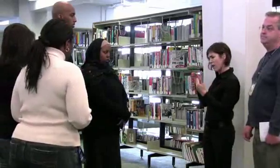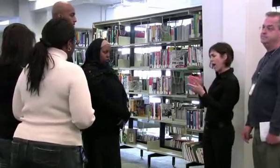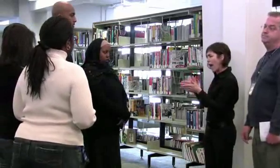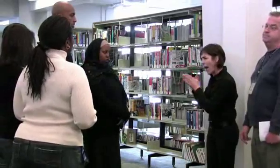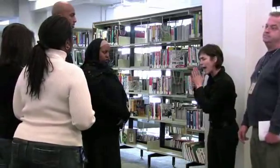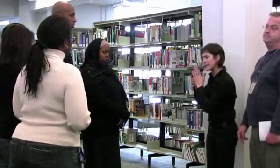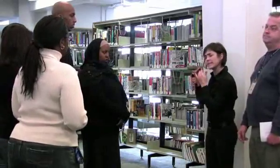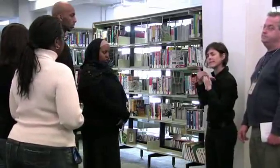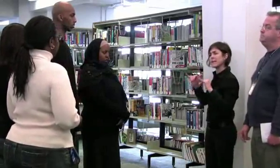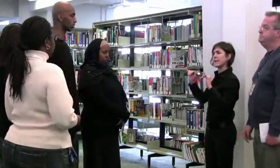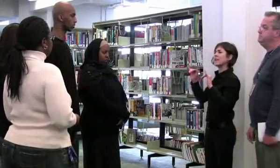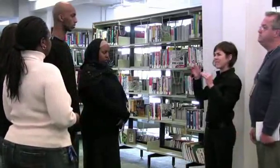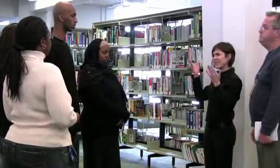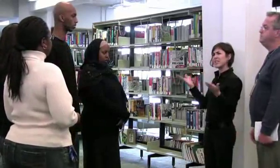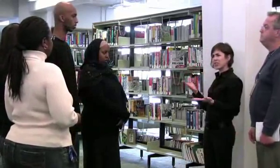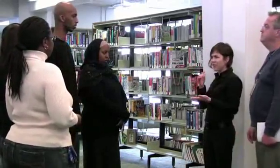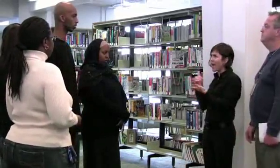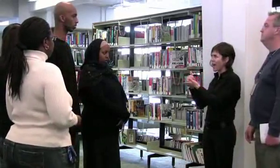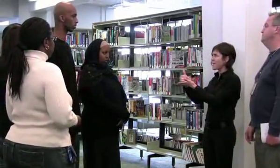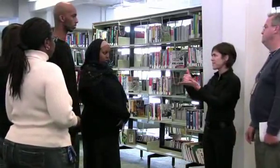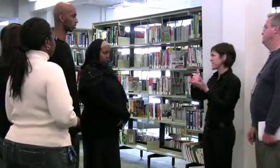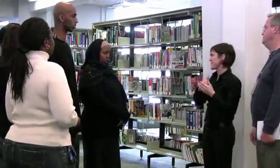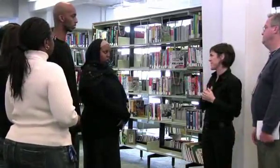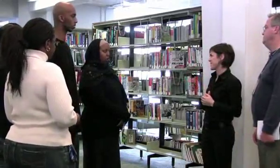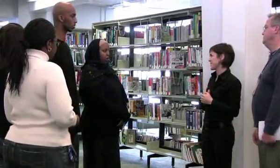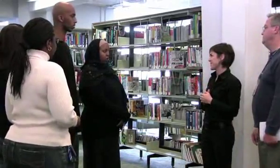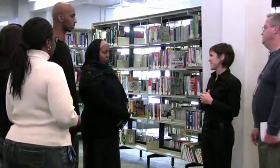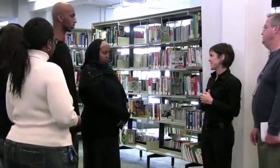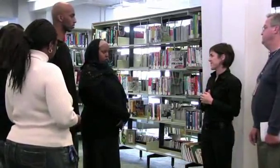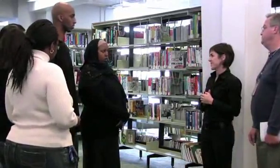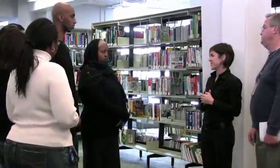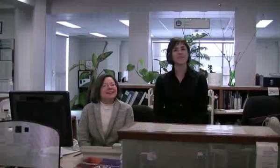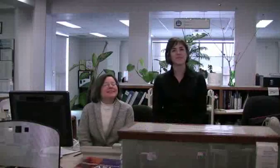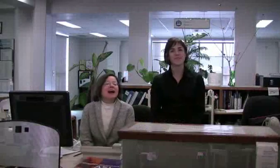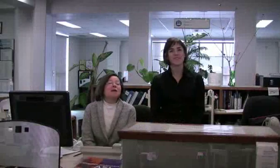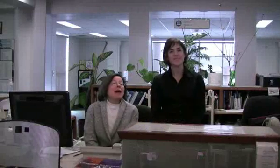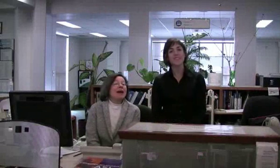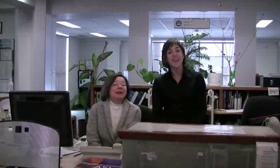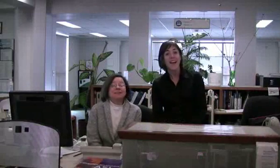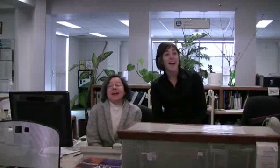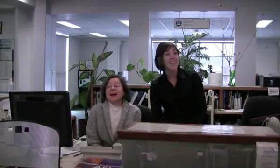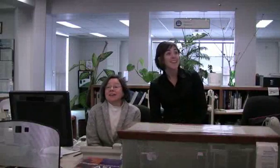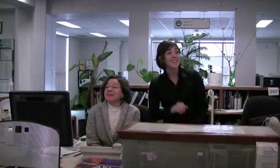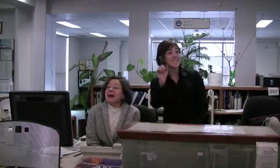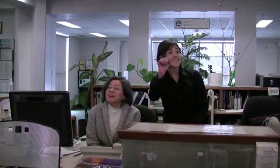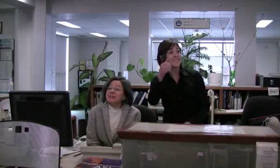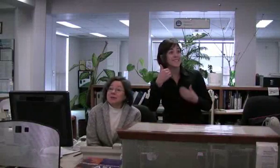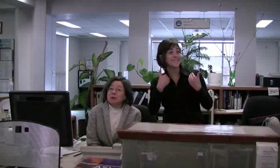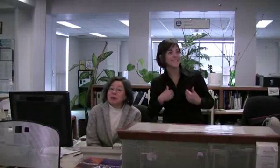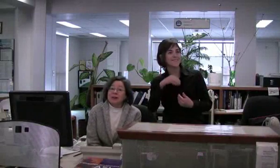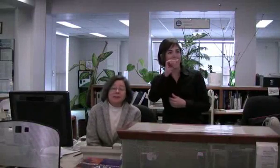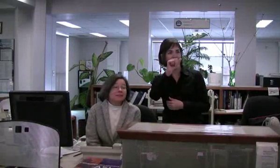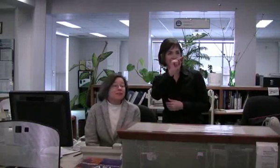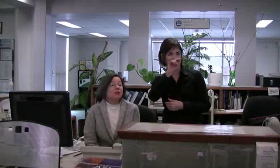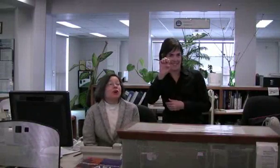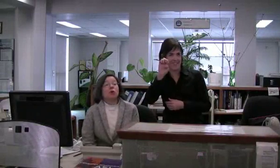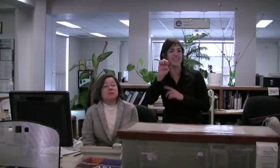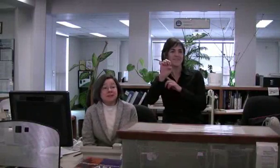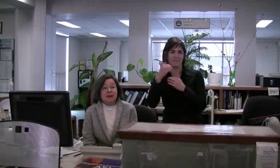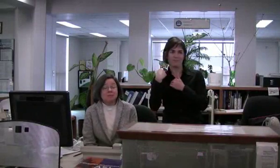at any time because they are here to help. I am Anne, the adult librarian.